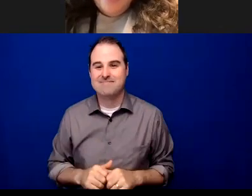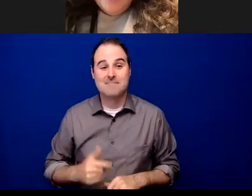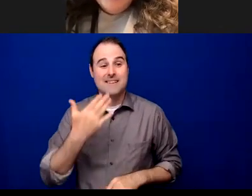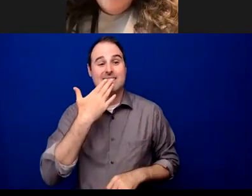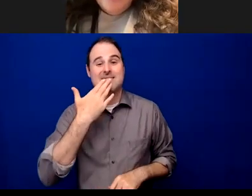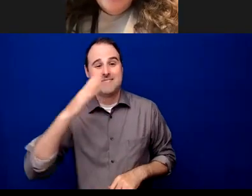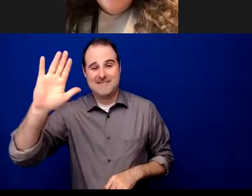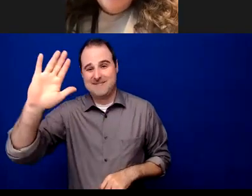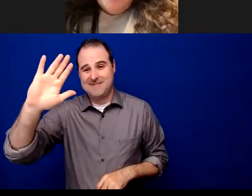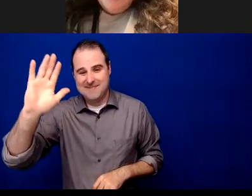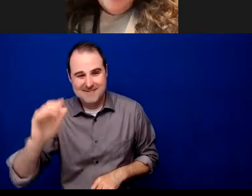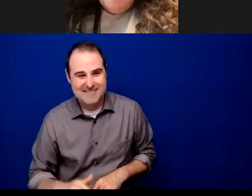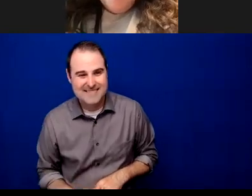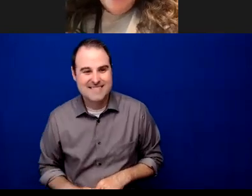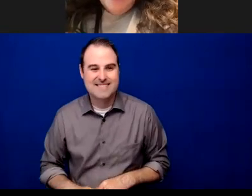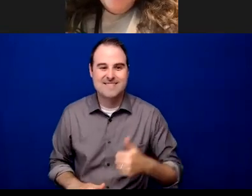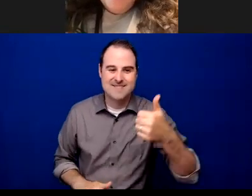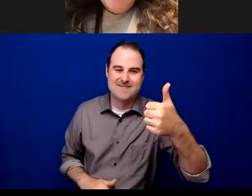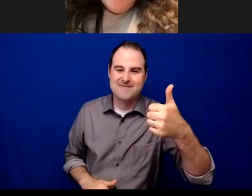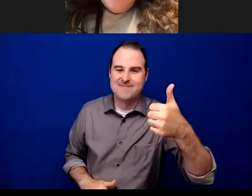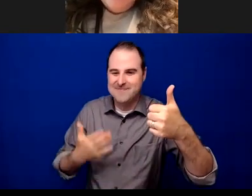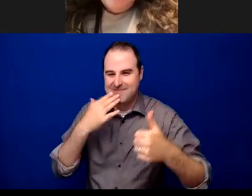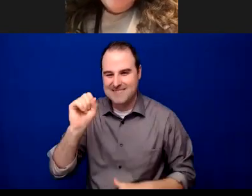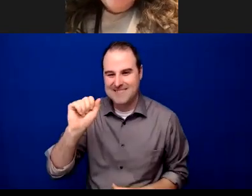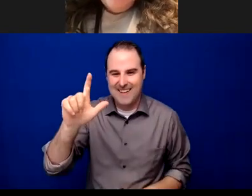Thanks, everybody. A great job by you. We give